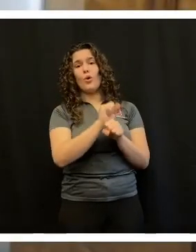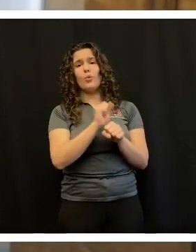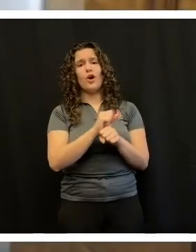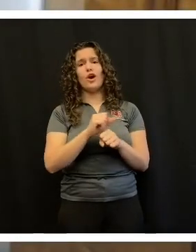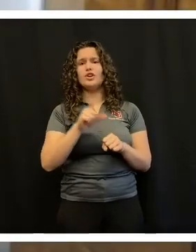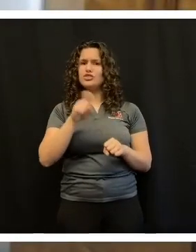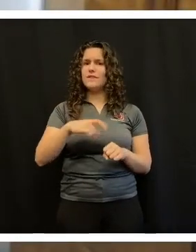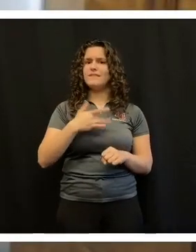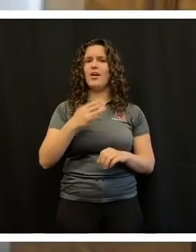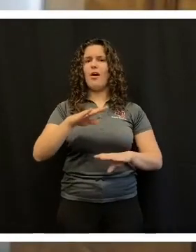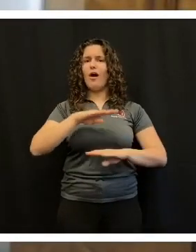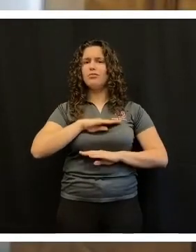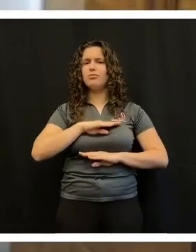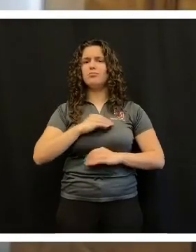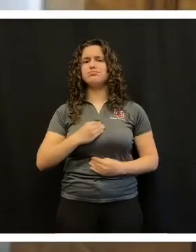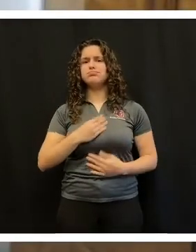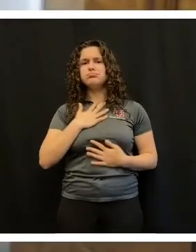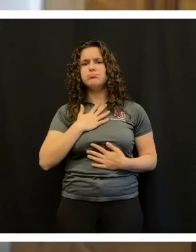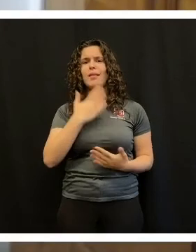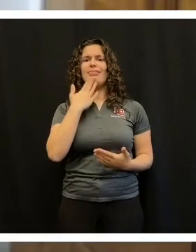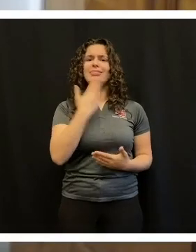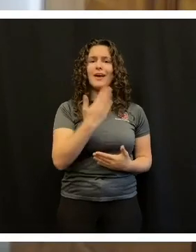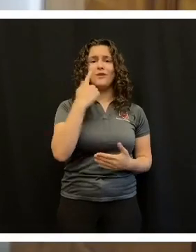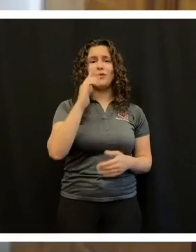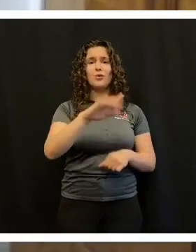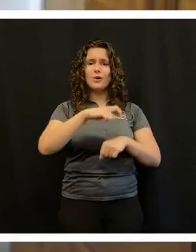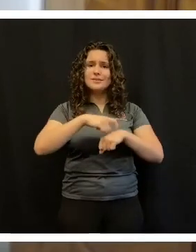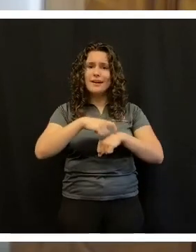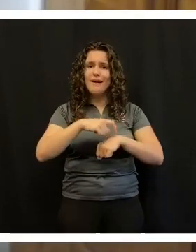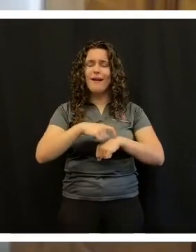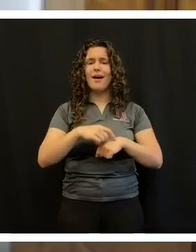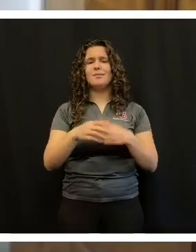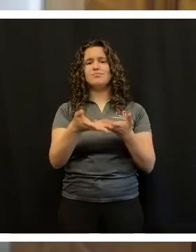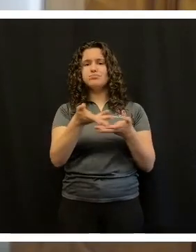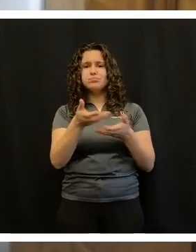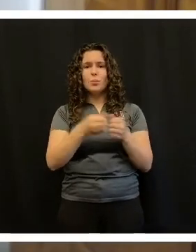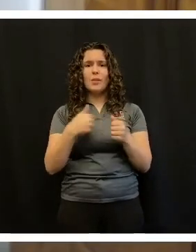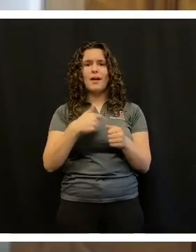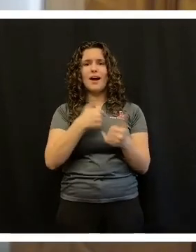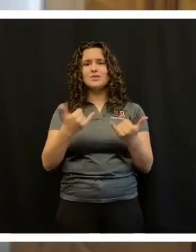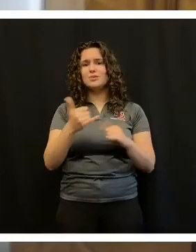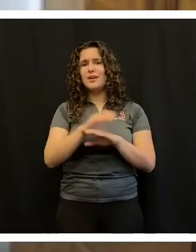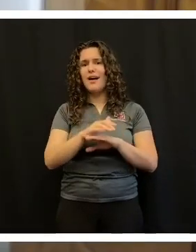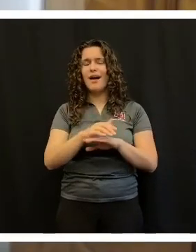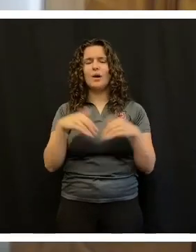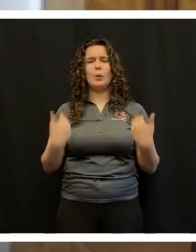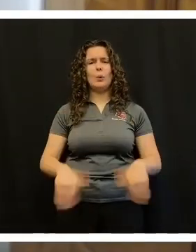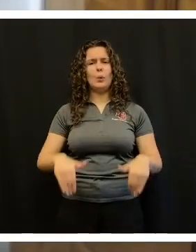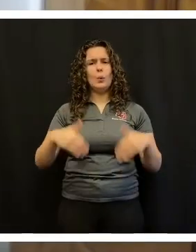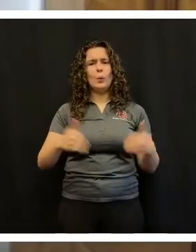And I want to thank you for the time you've taken to visit with us tonight. You're a font of information in this space.